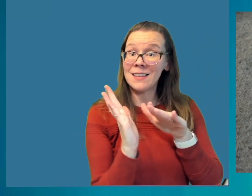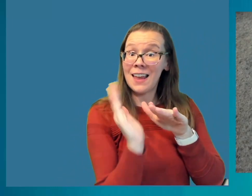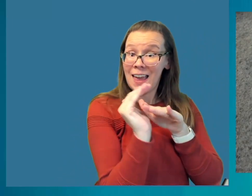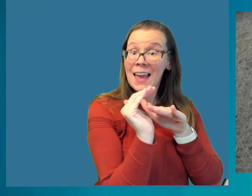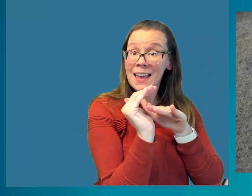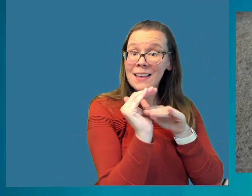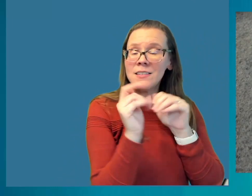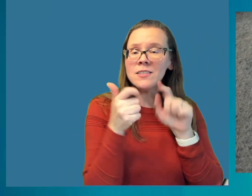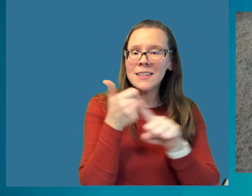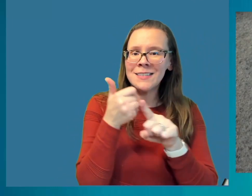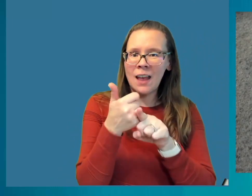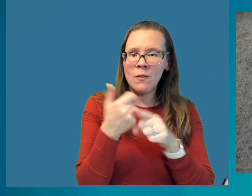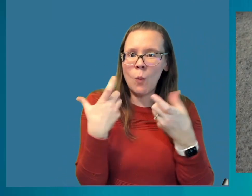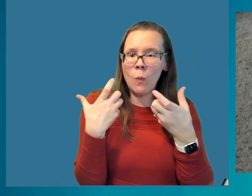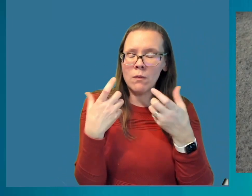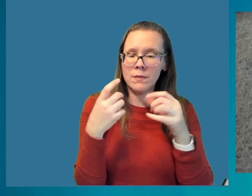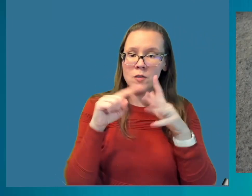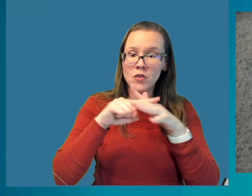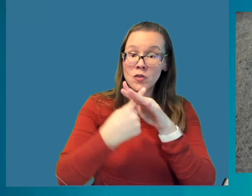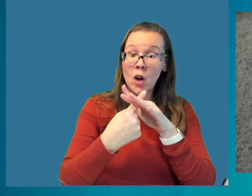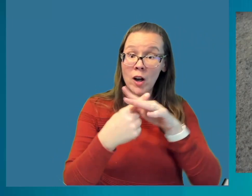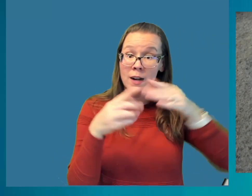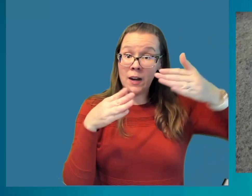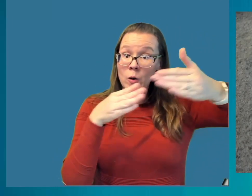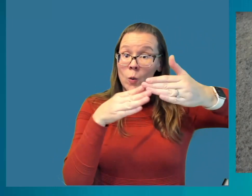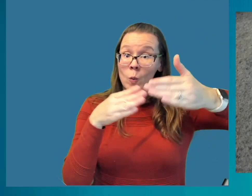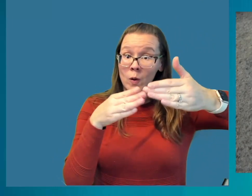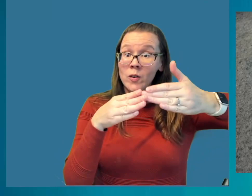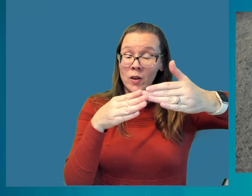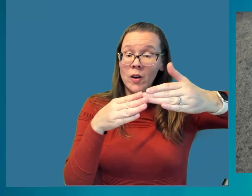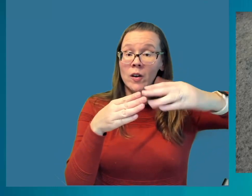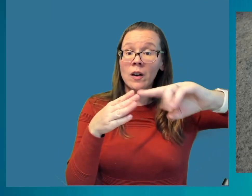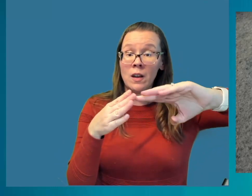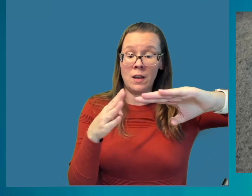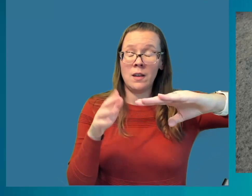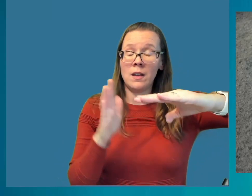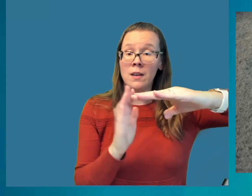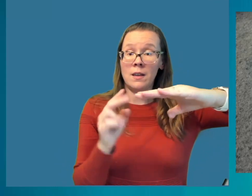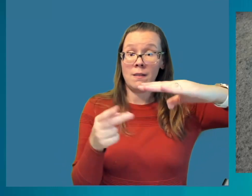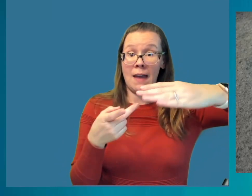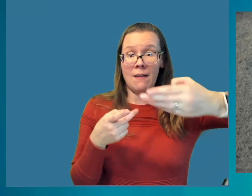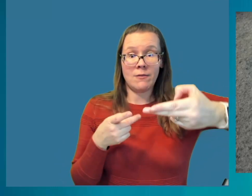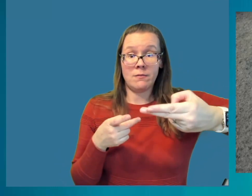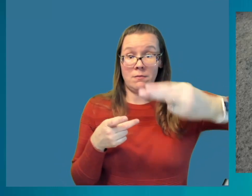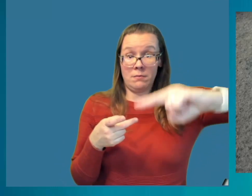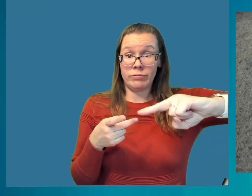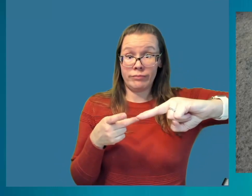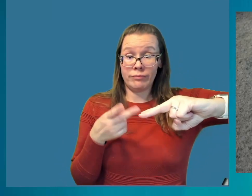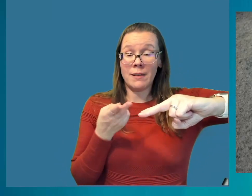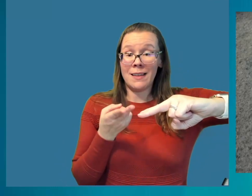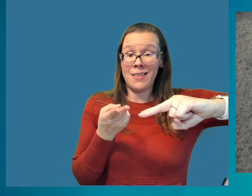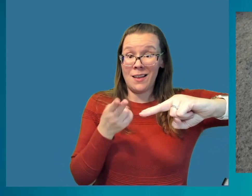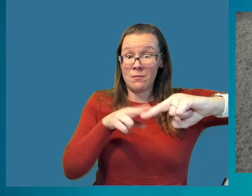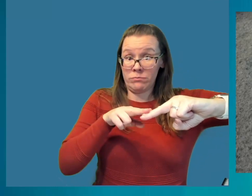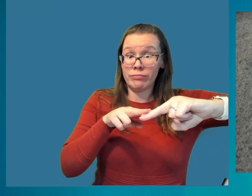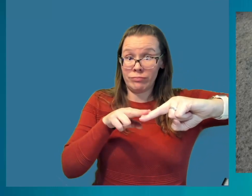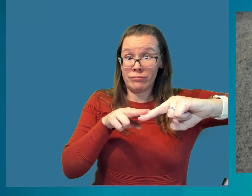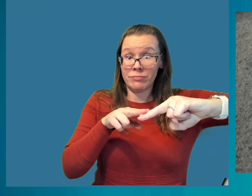my tailor's clapper because the corner of the edge... As I turned over the short side,